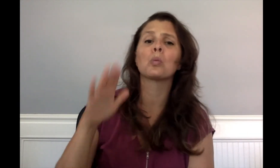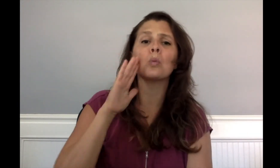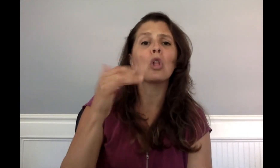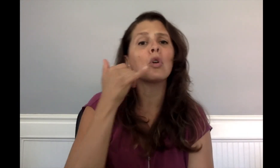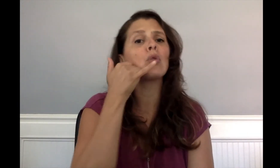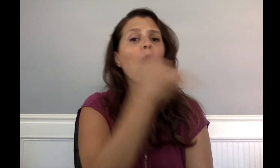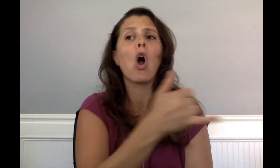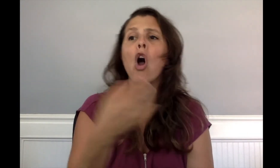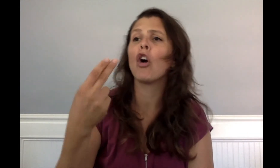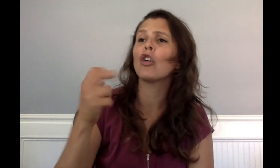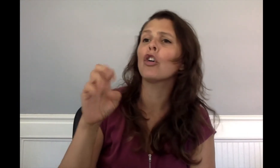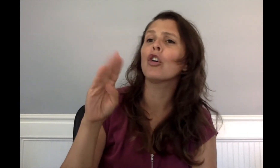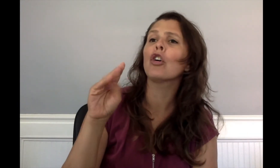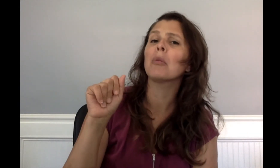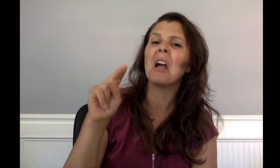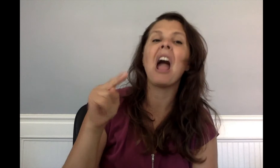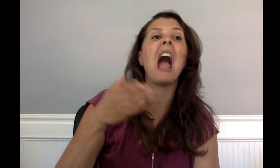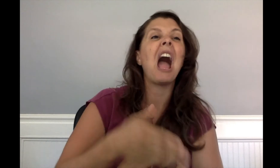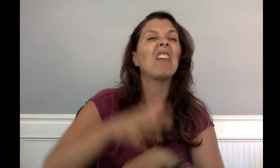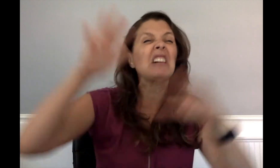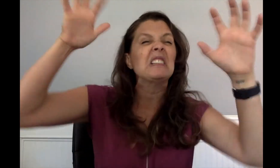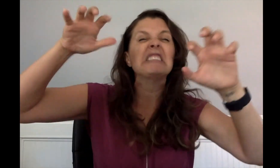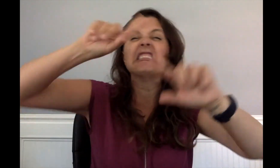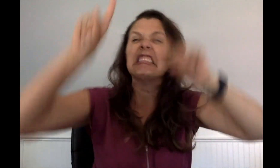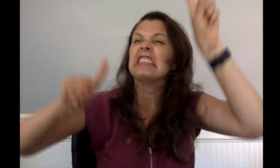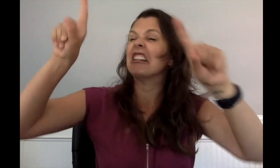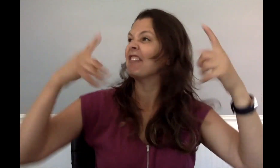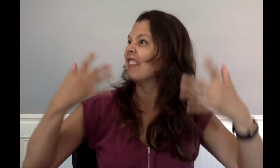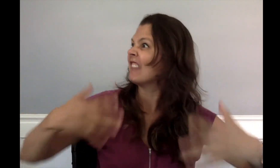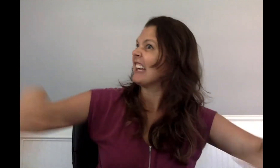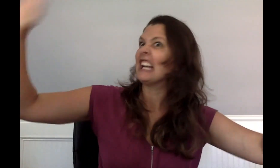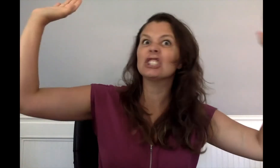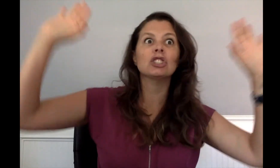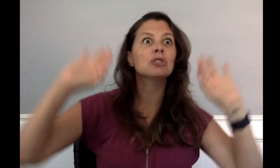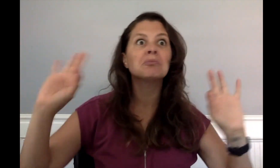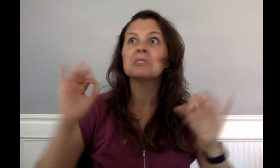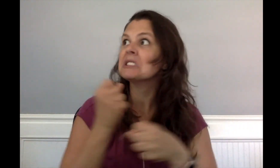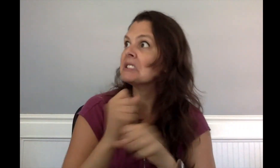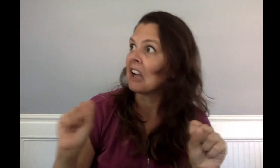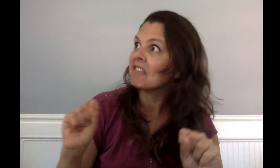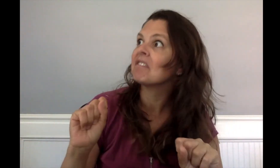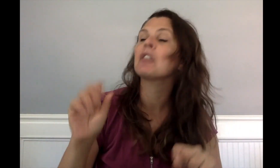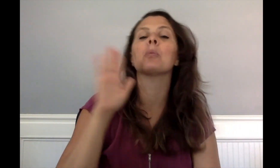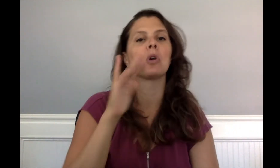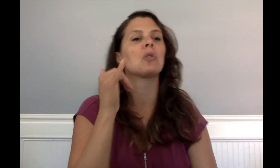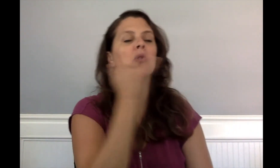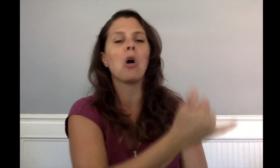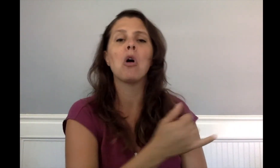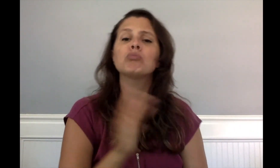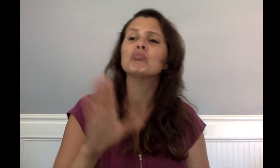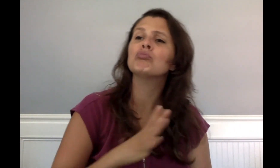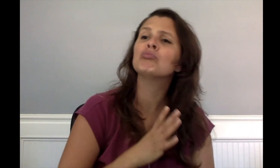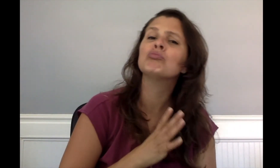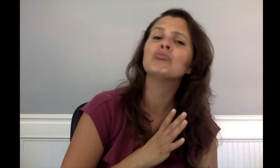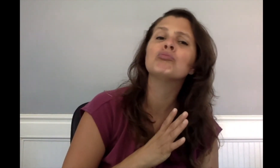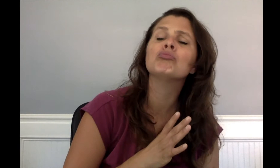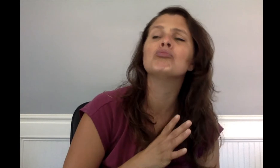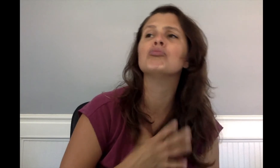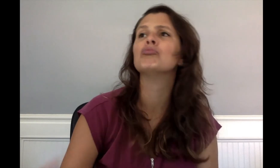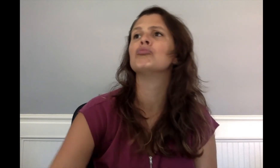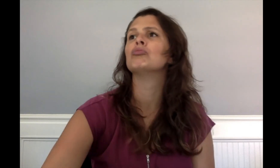"I'll call Herman after the storm is over," she said.